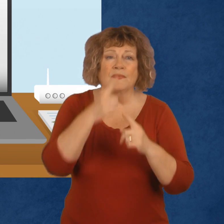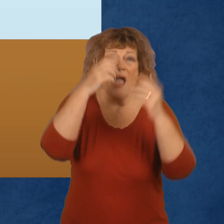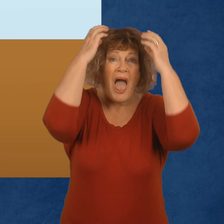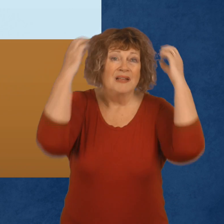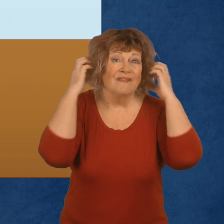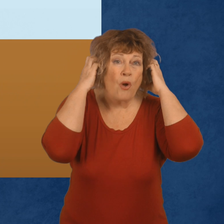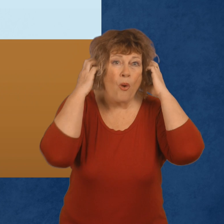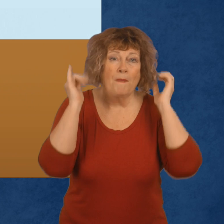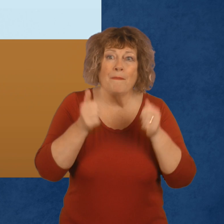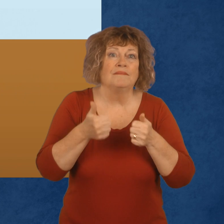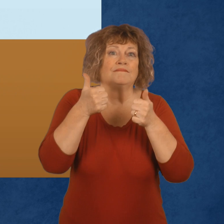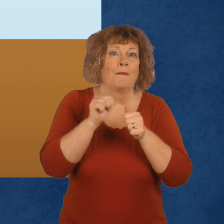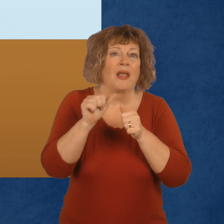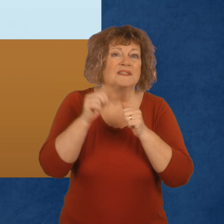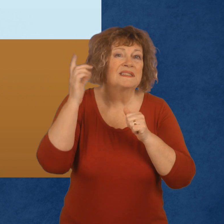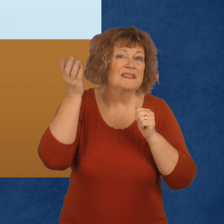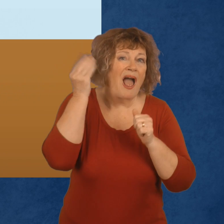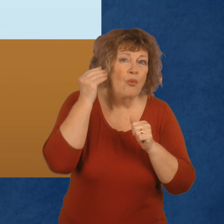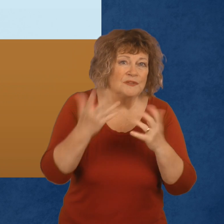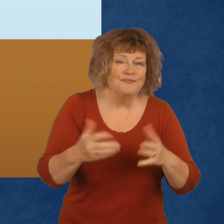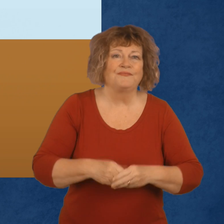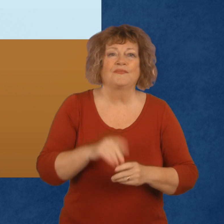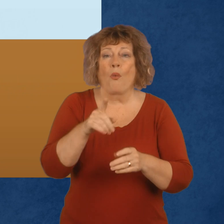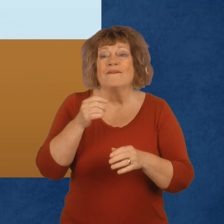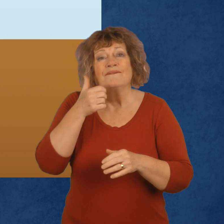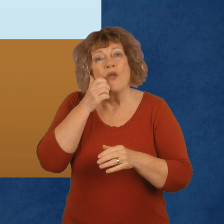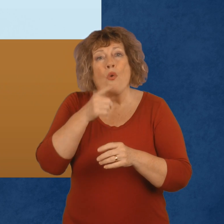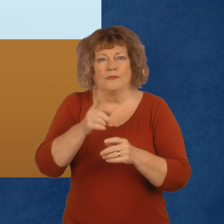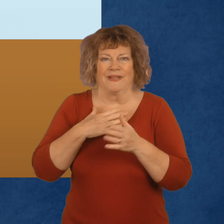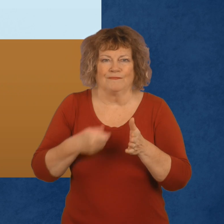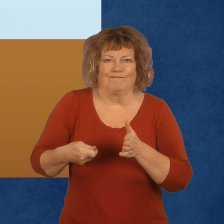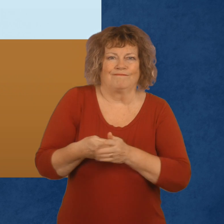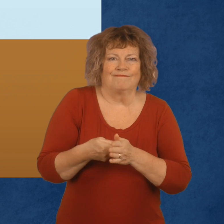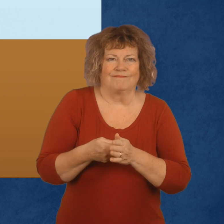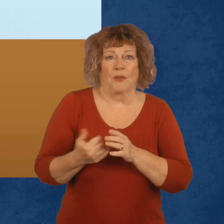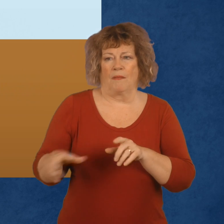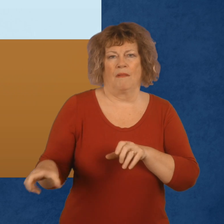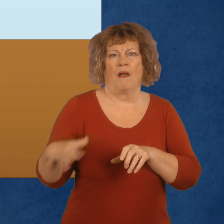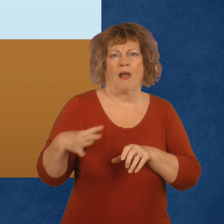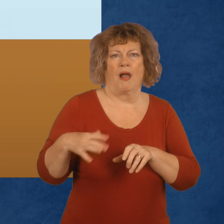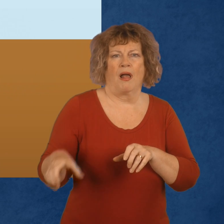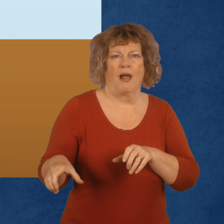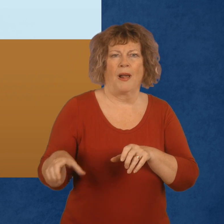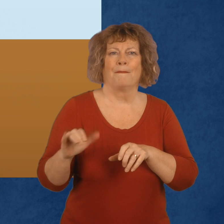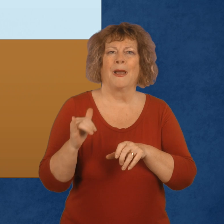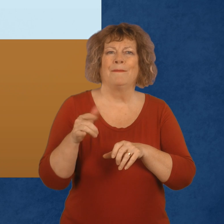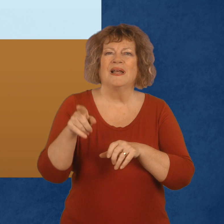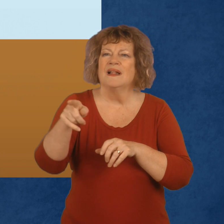Charge your phone and keep it close by in case you need to contact the tribunal staff on the number in the notice of hearing.